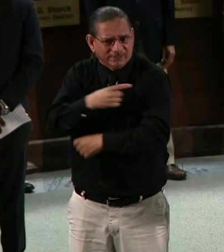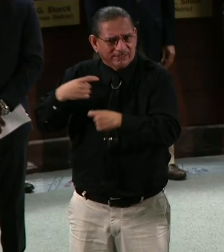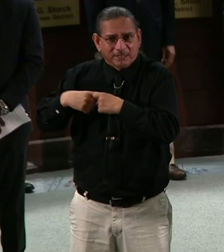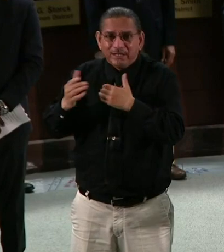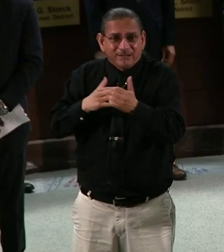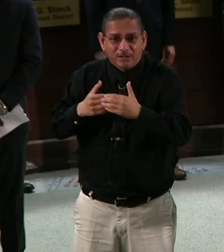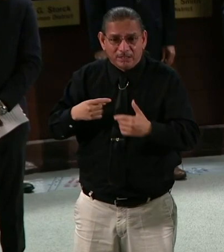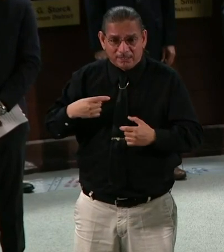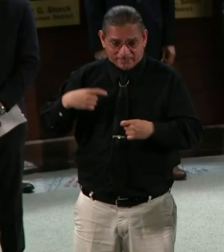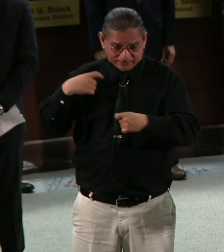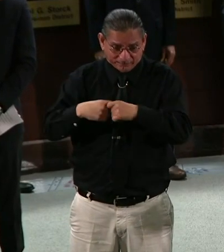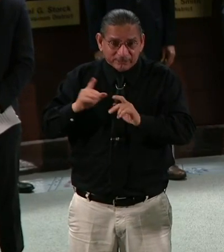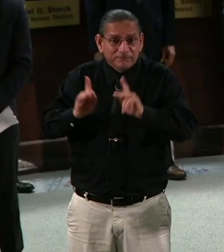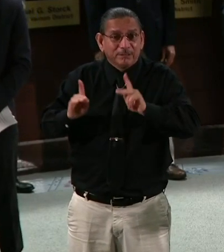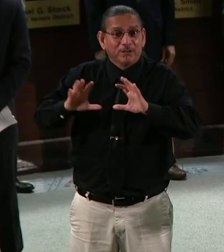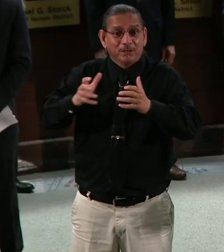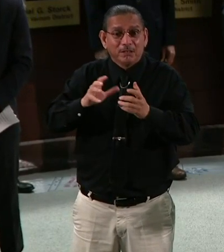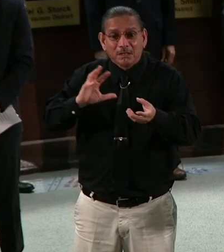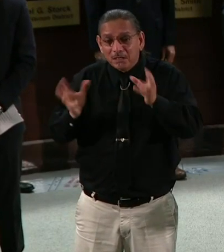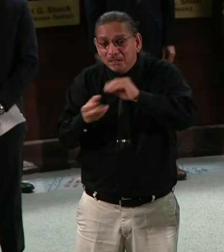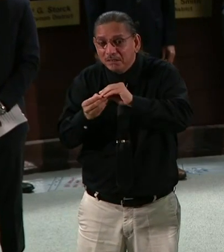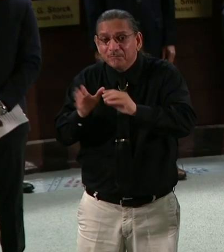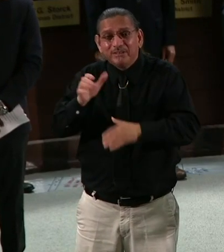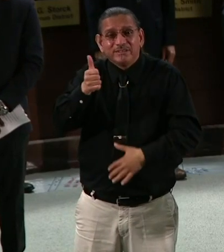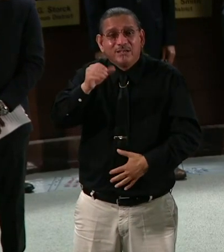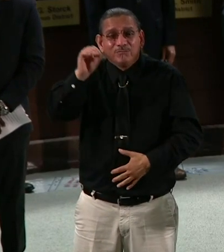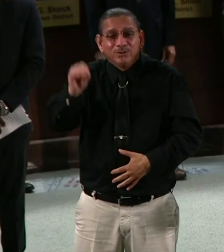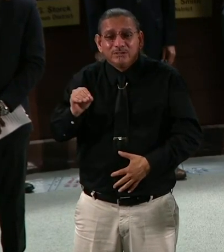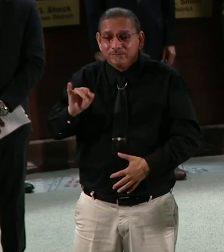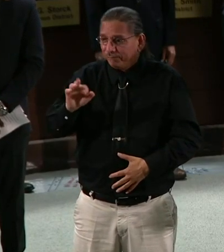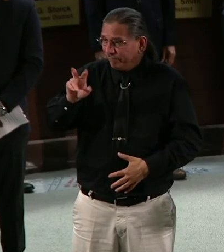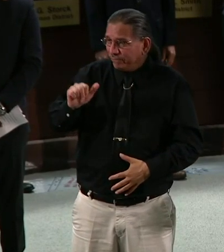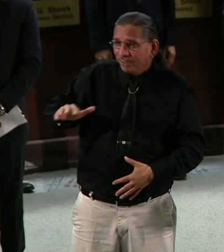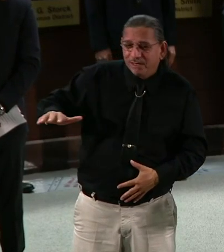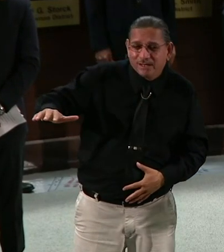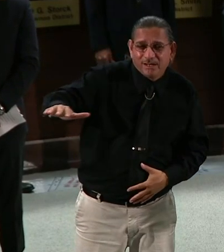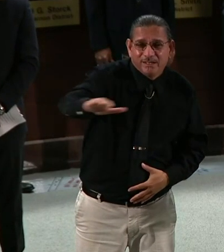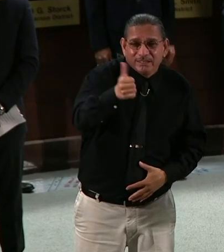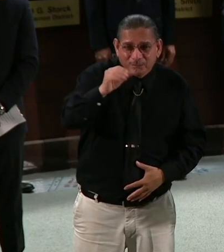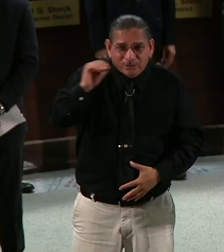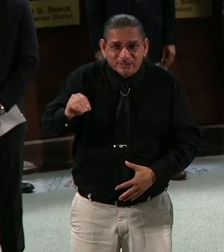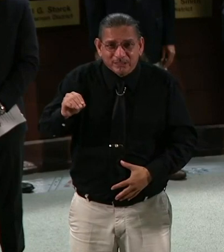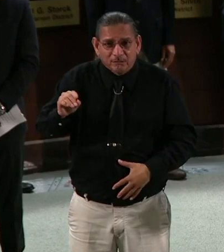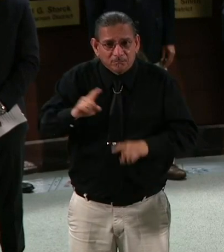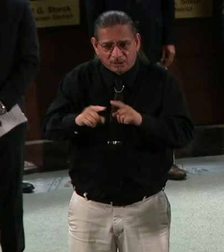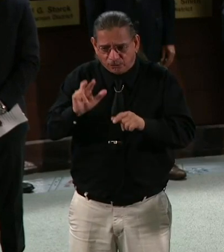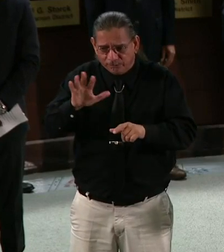THOUGH HISPANIC AND LATINO PEOPLE MAKE UP JUST ABOUT 10%